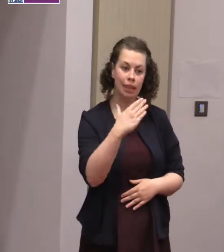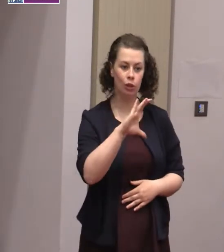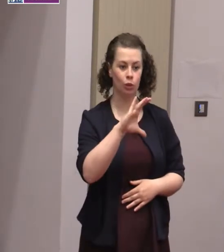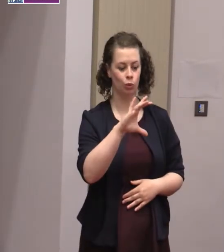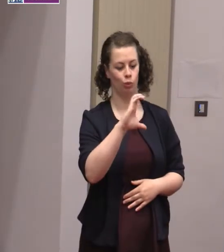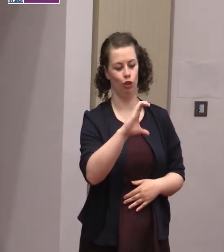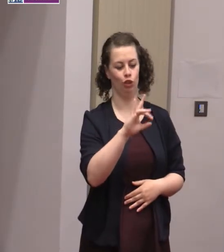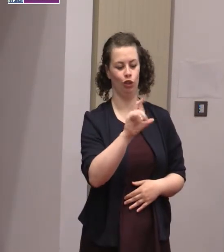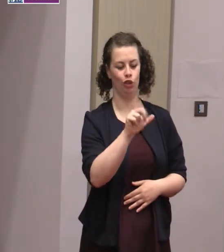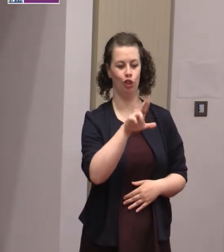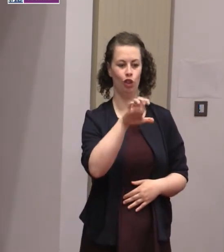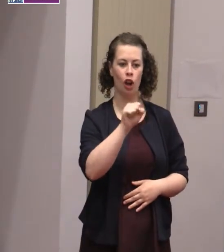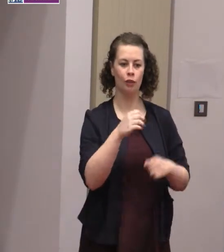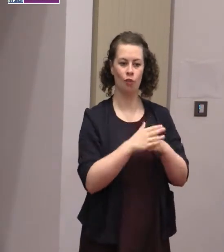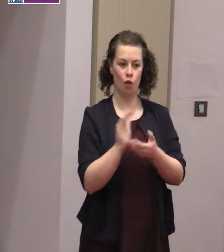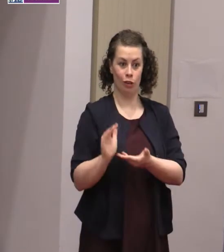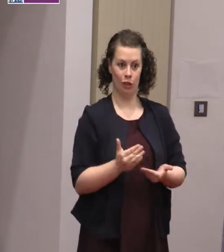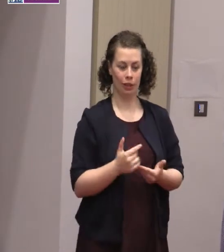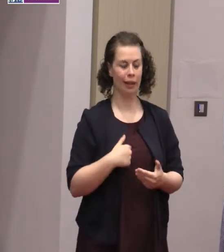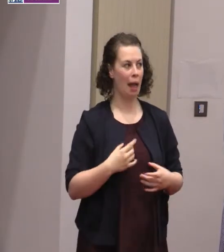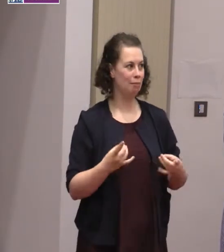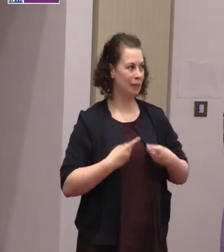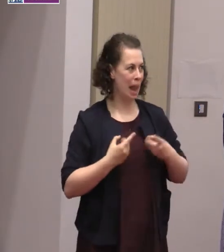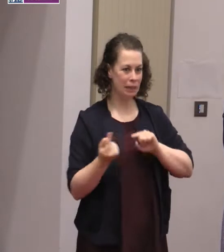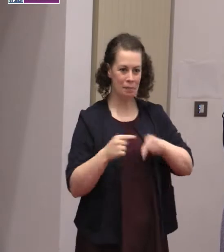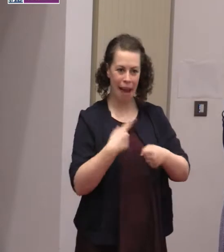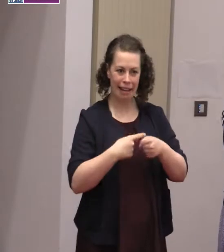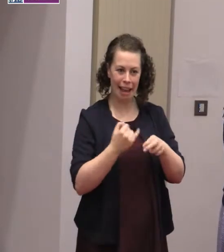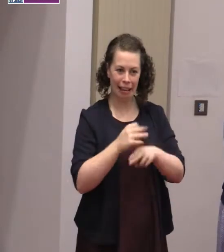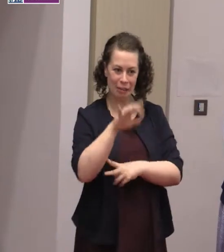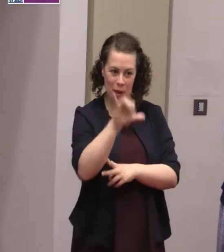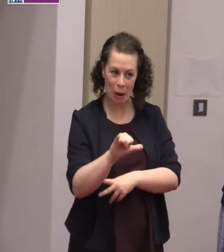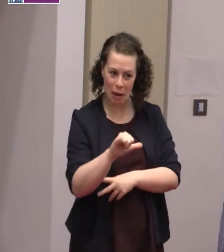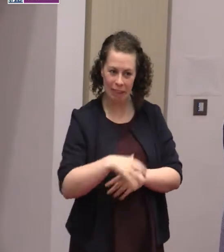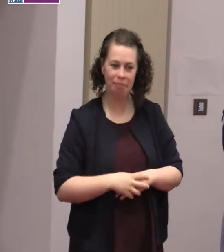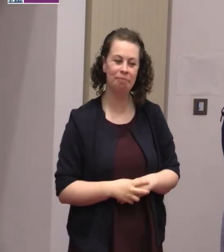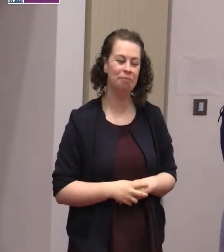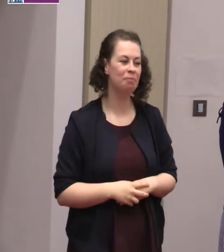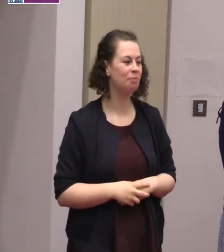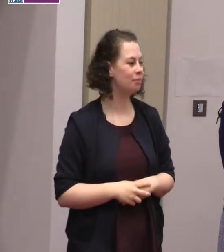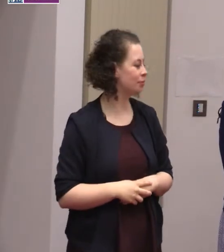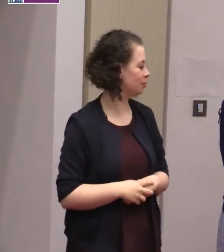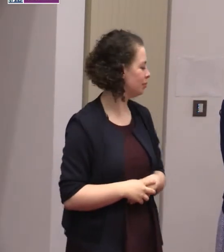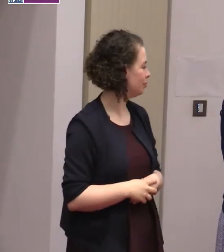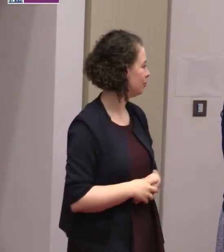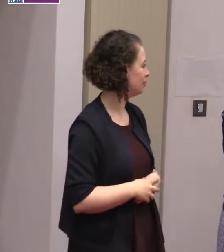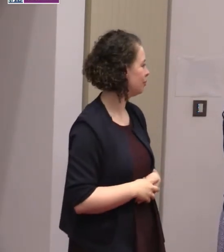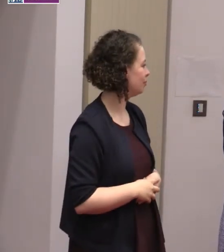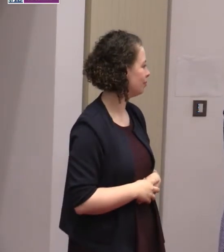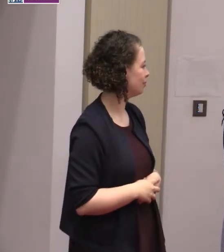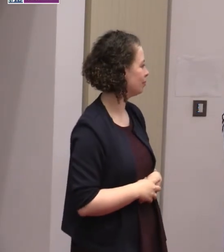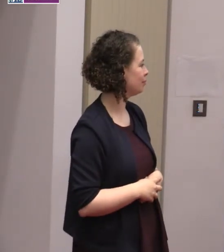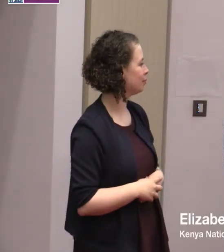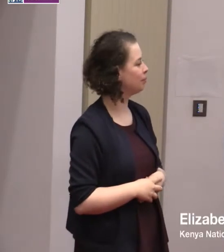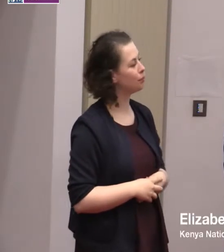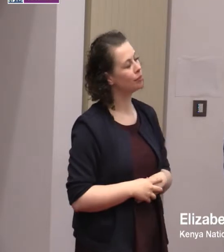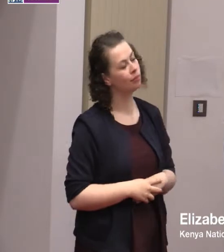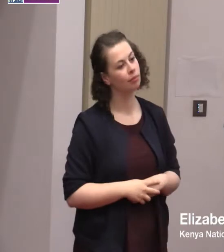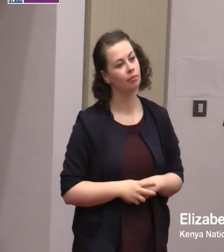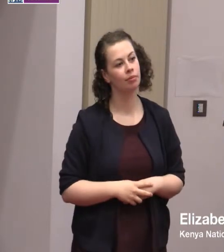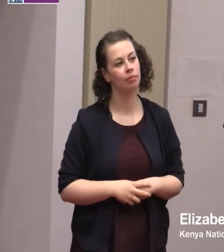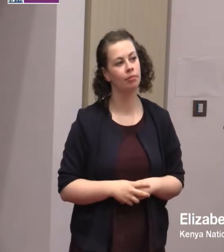I'm delighted to be back in NUI Summer School, and today I would like to speak a bit about